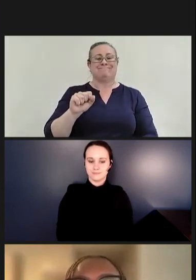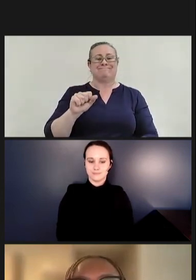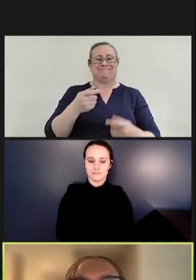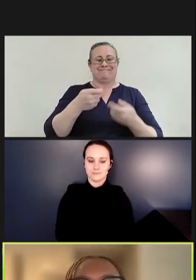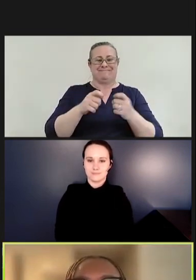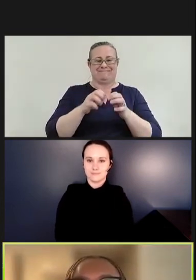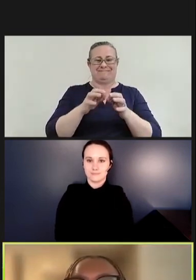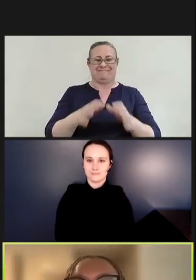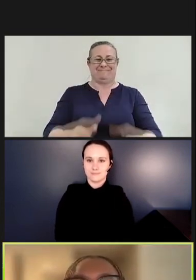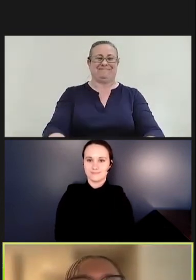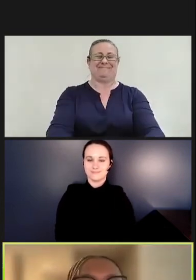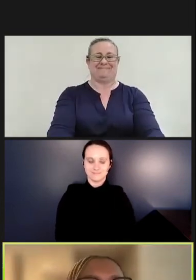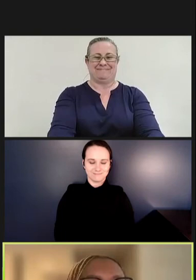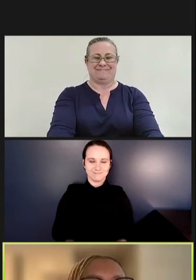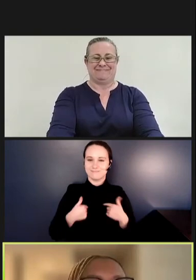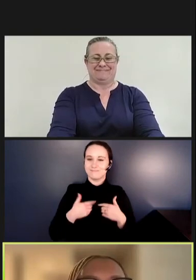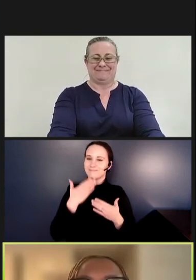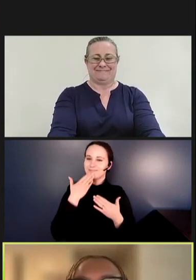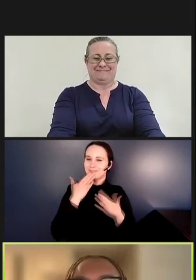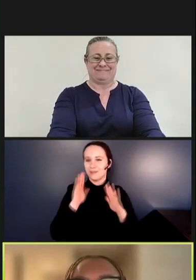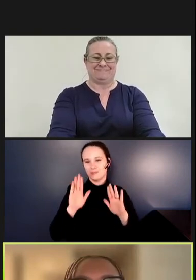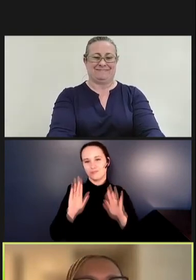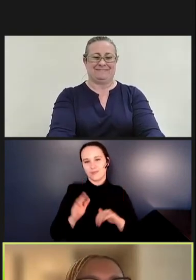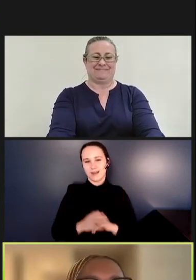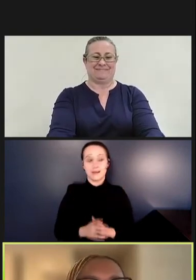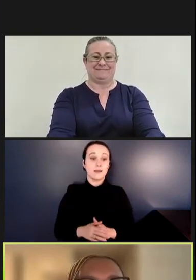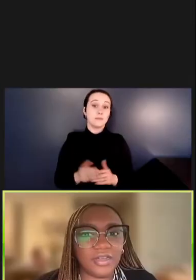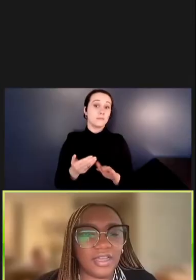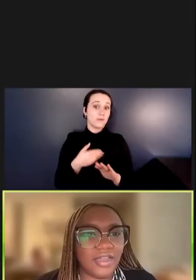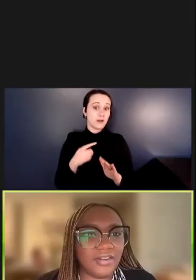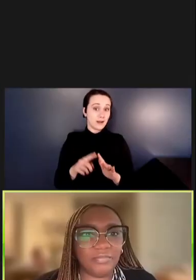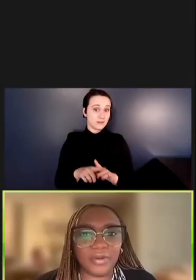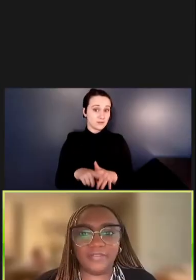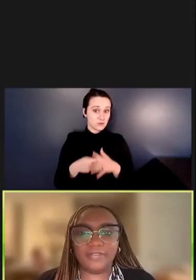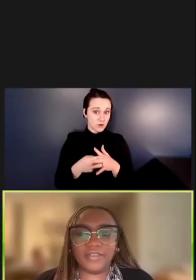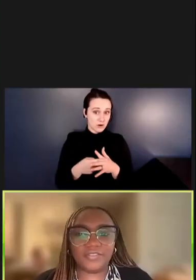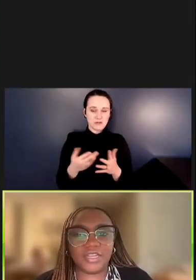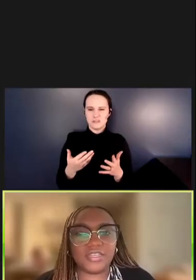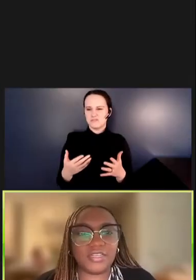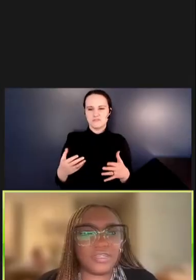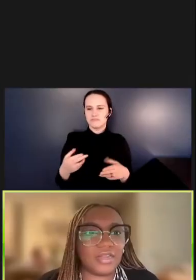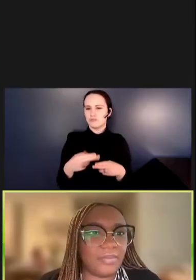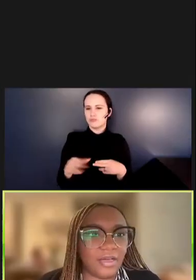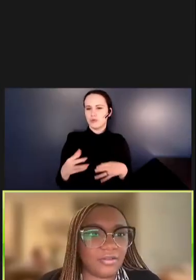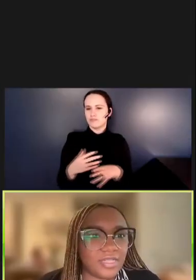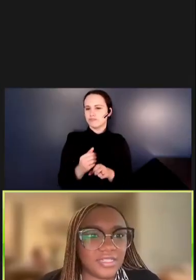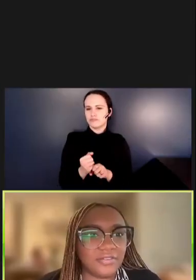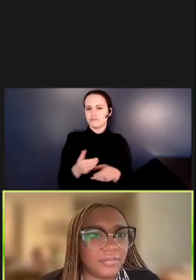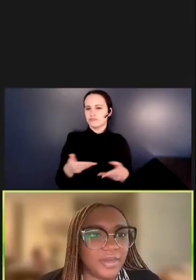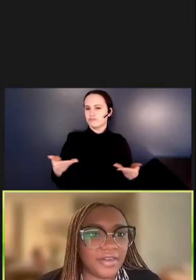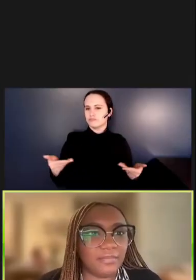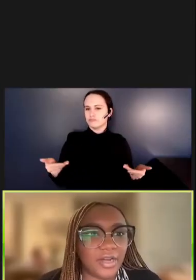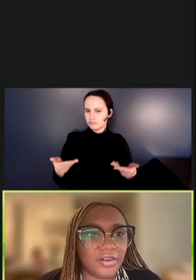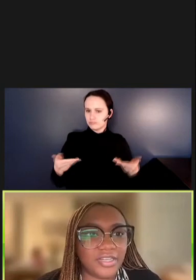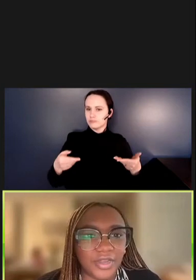Marquisha Johns: Great, thank you. Before I get started, just to give a kind of brief introduction about the Center for American Progress or